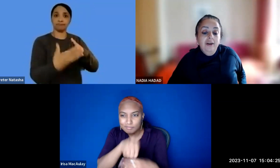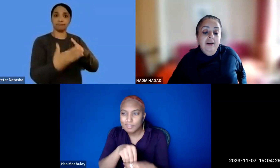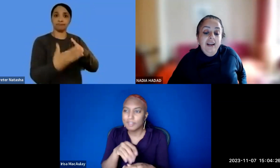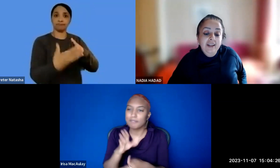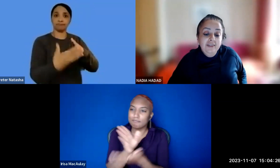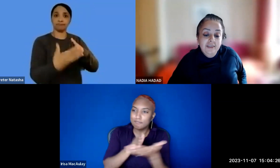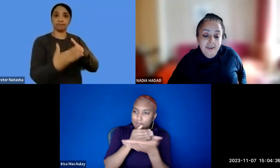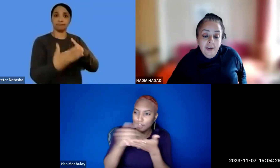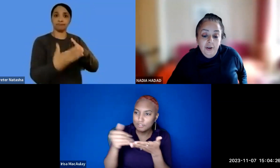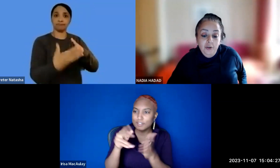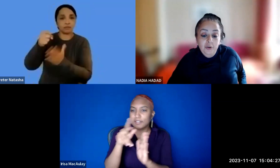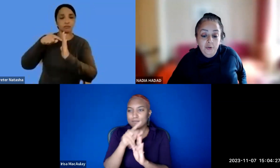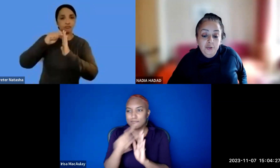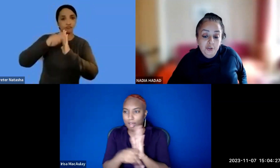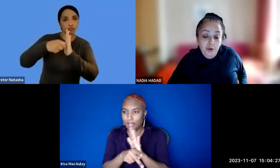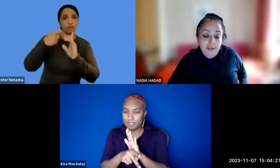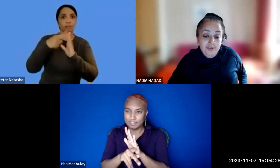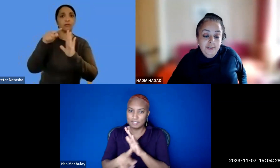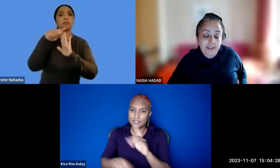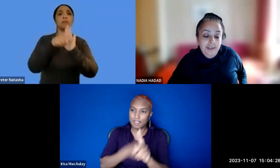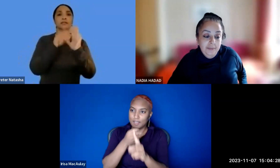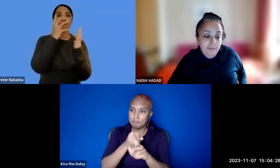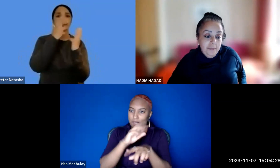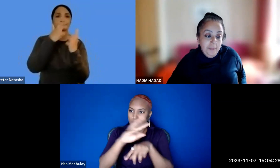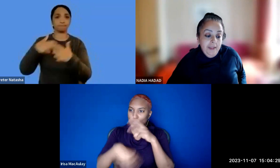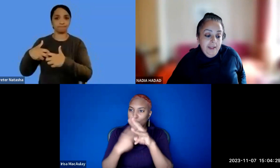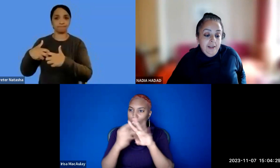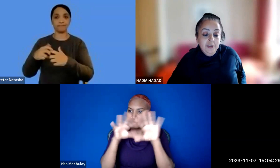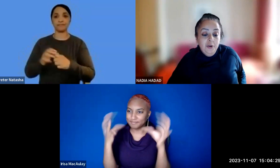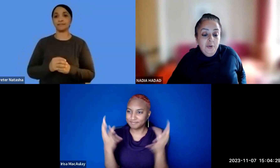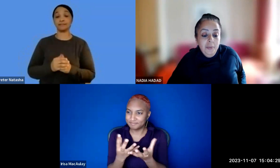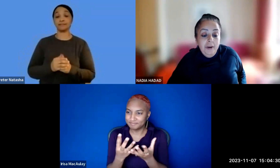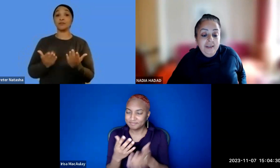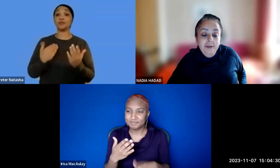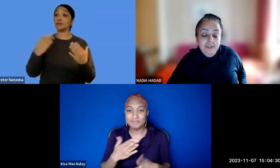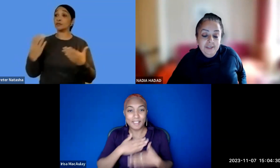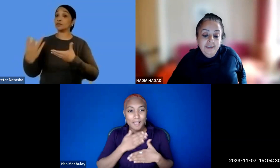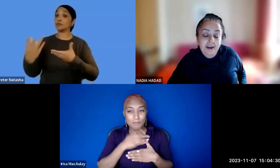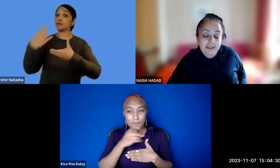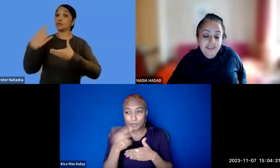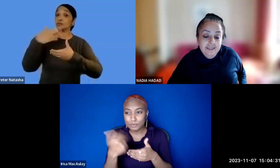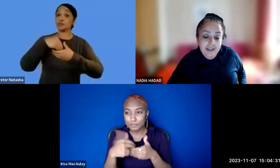We are glad you could join us today. My name is Nadia Hadad.